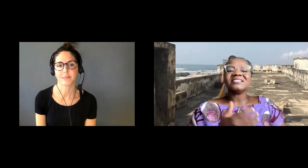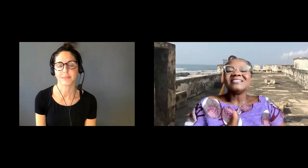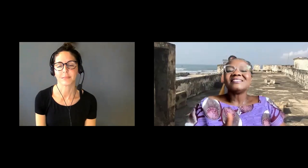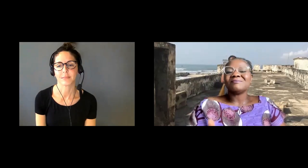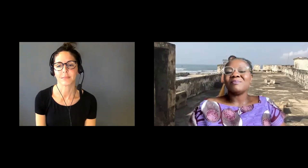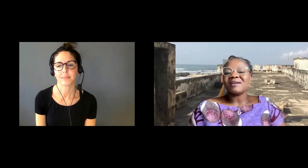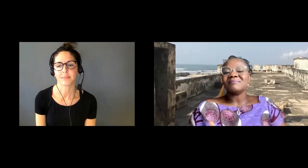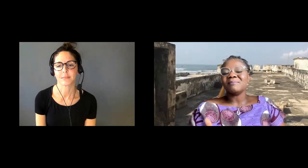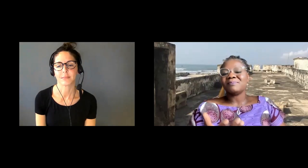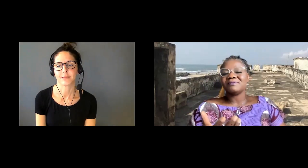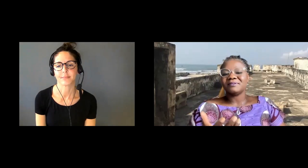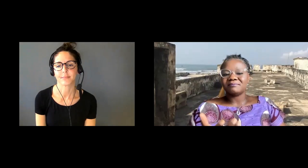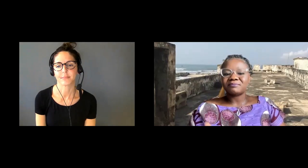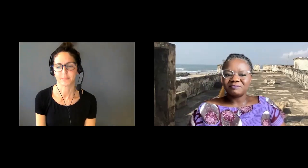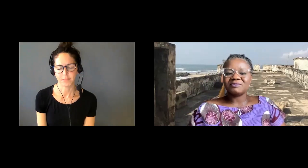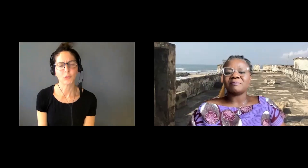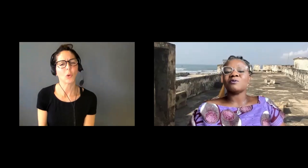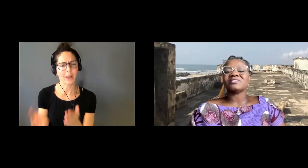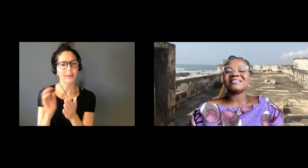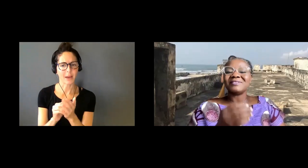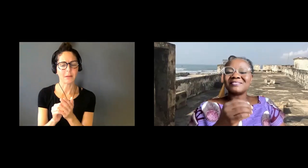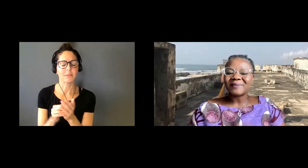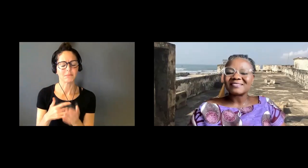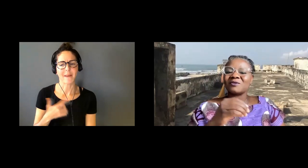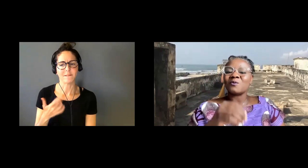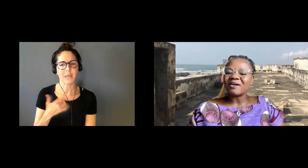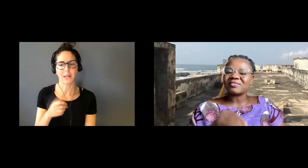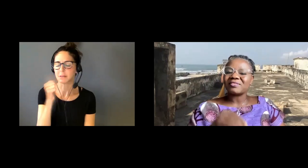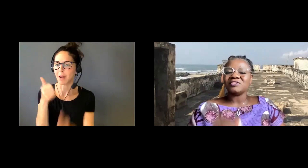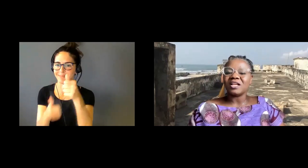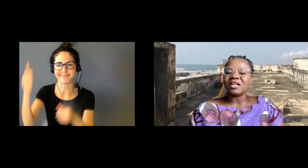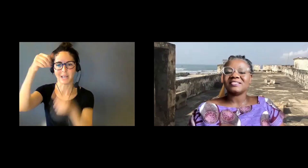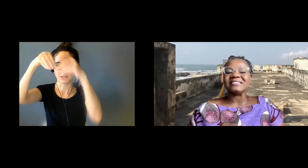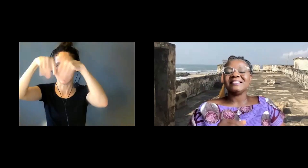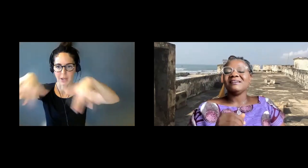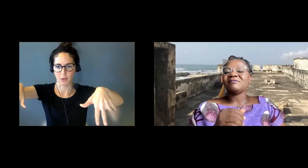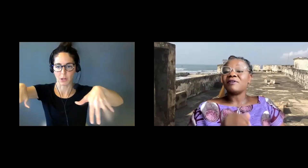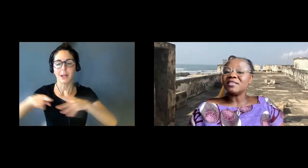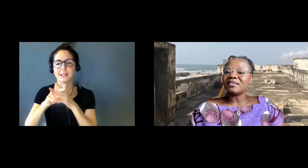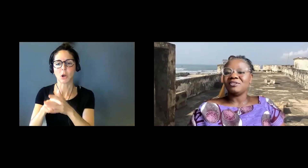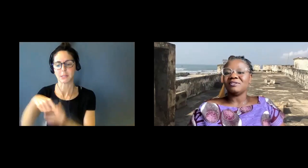this is a bottom-up approach that respects the wealth of knowledge from the community.